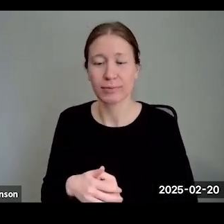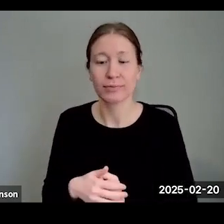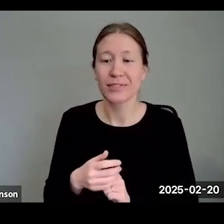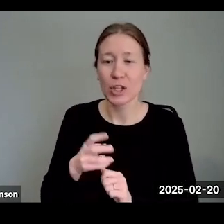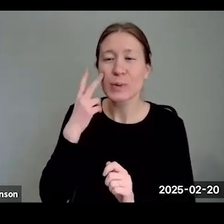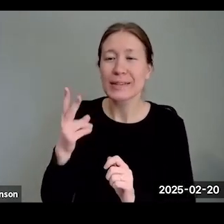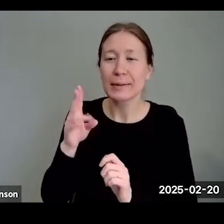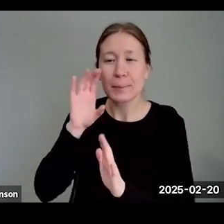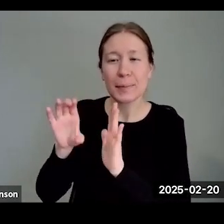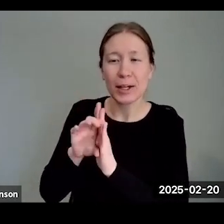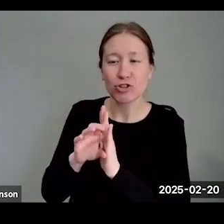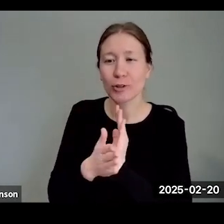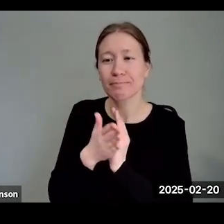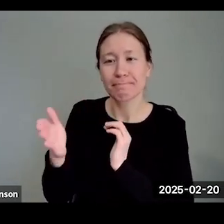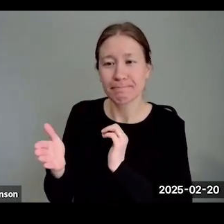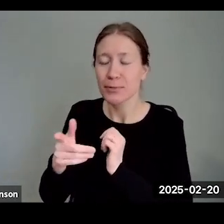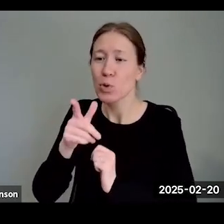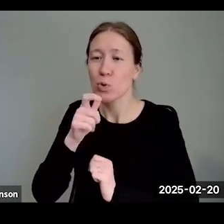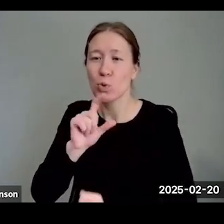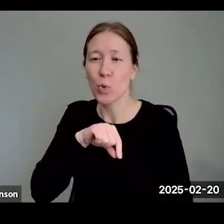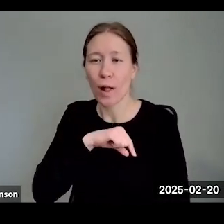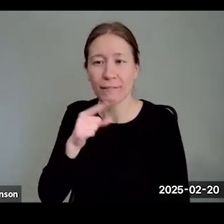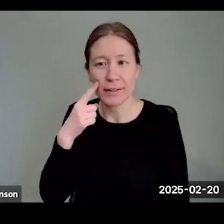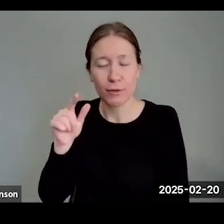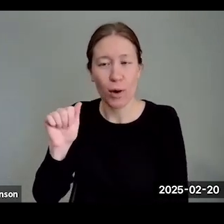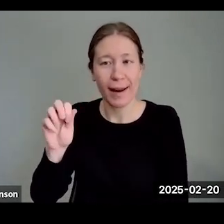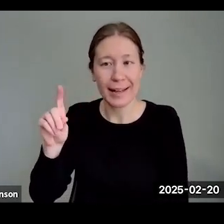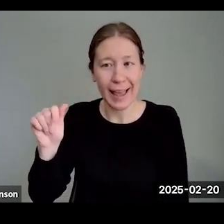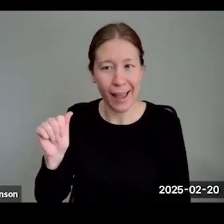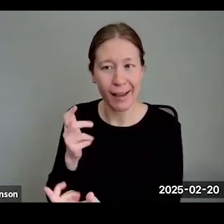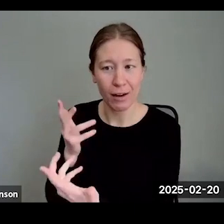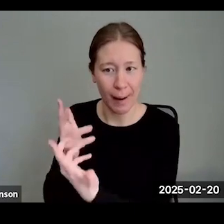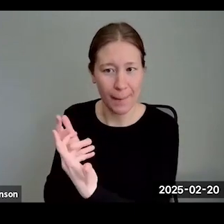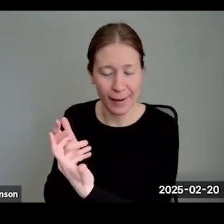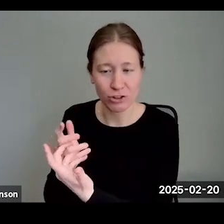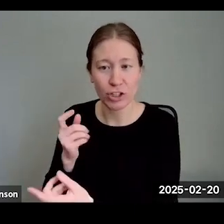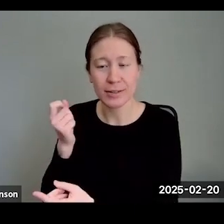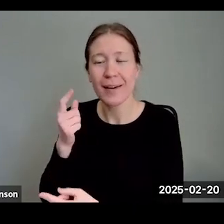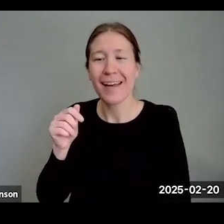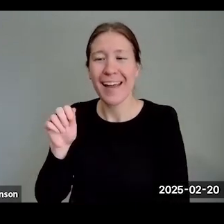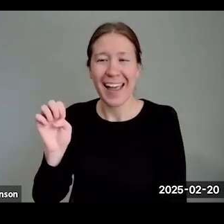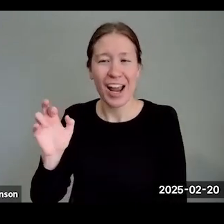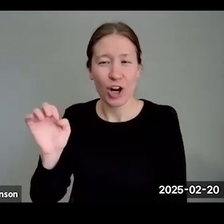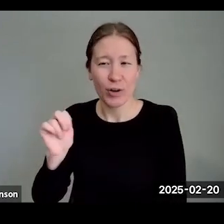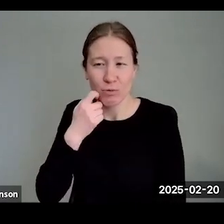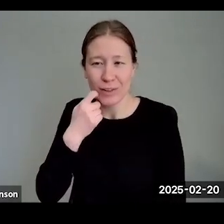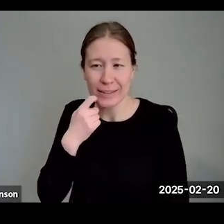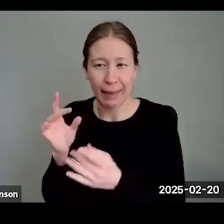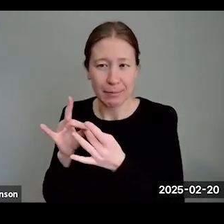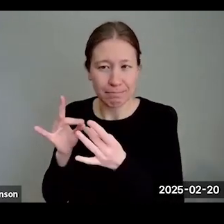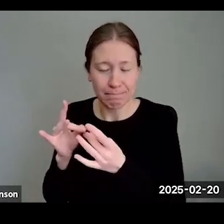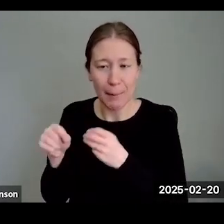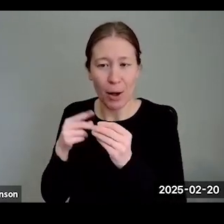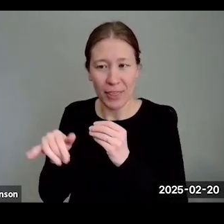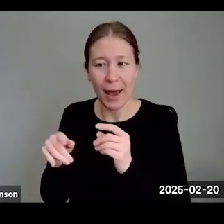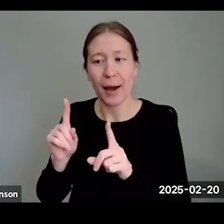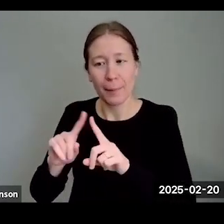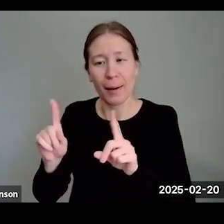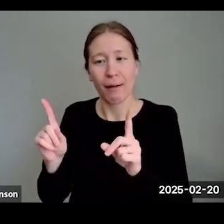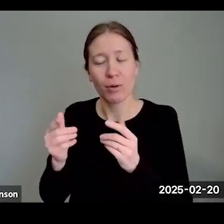"Who qualifies for ADA Accommodations?" Erin spoke to that a little bit and we're gonna talk about it a little bit more on the next slide too.